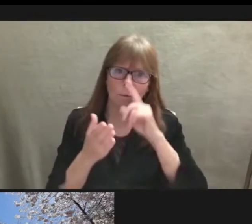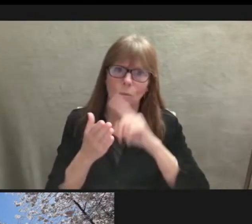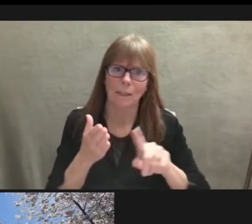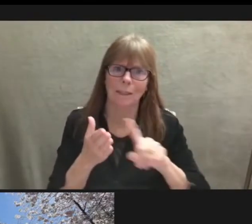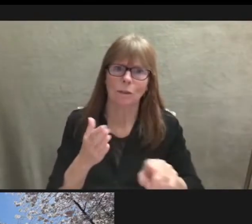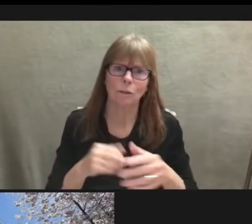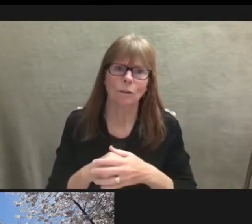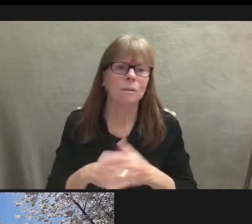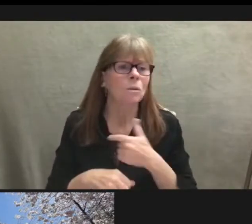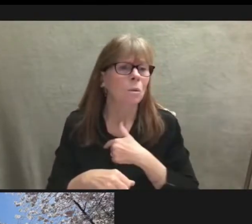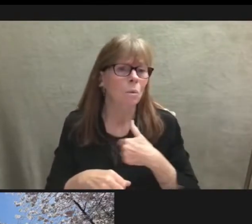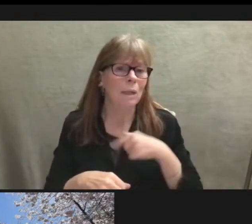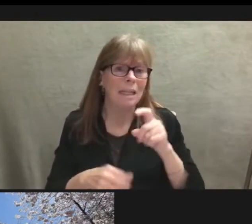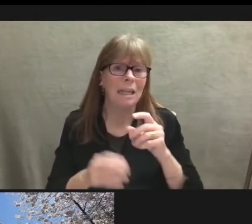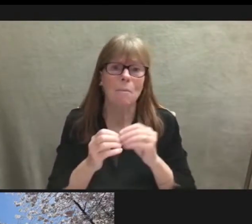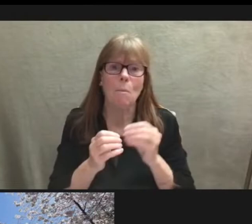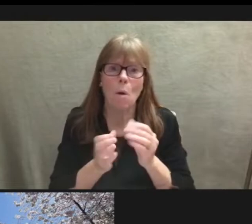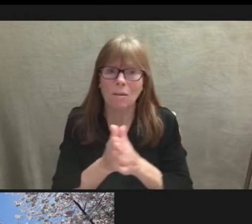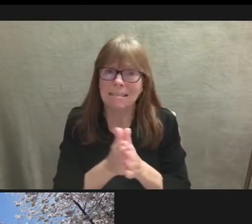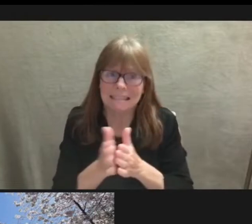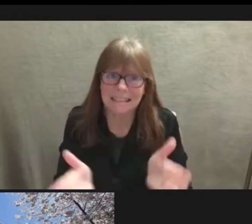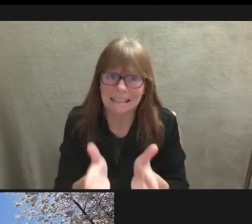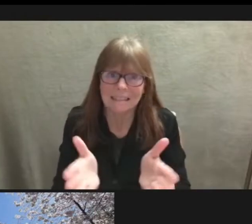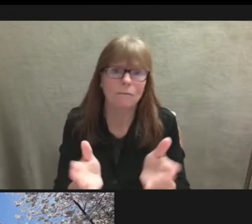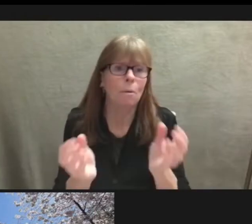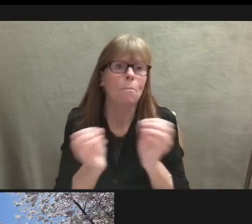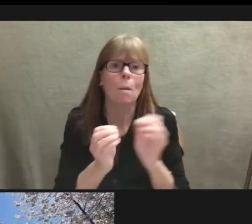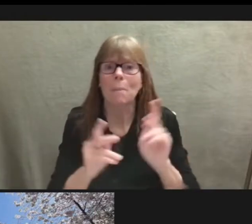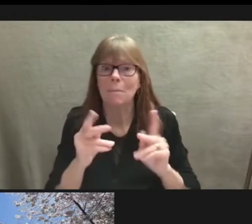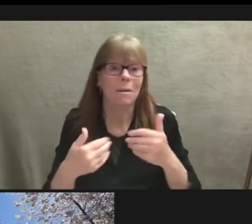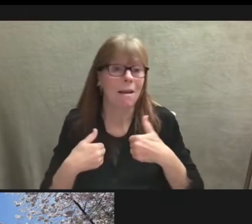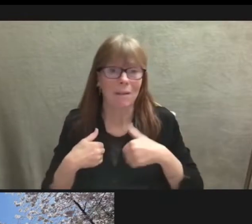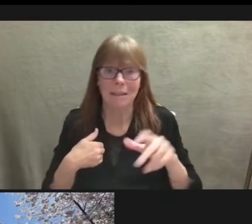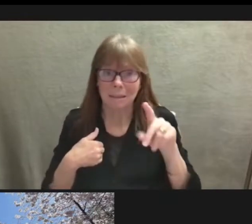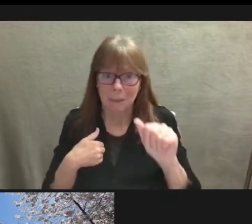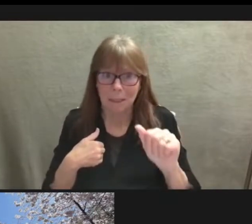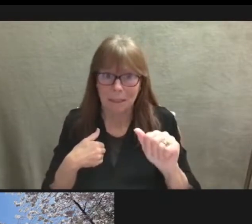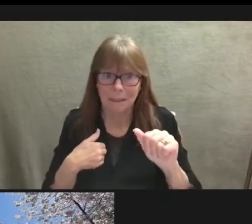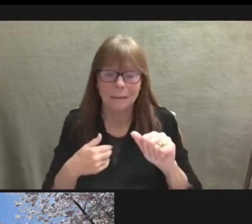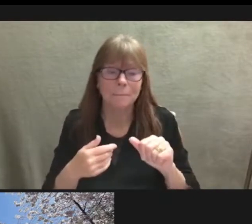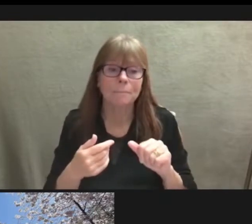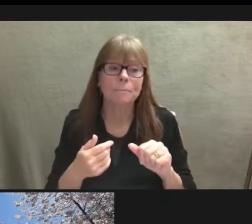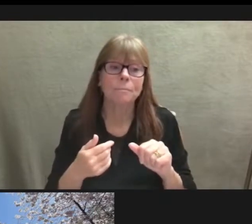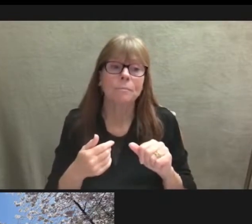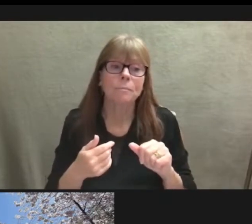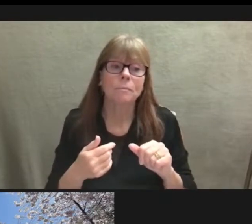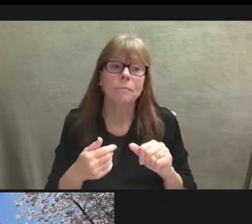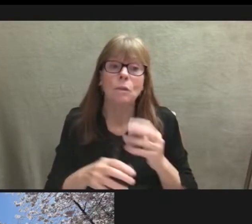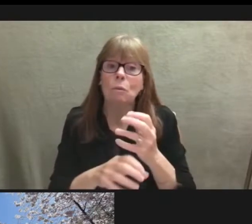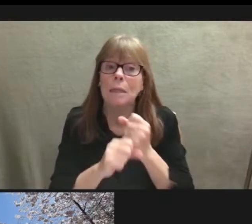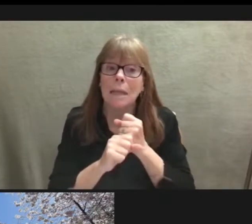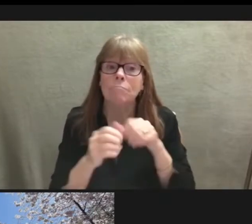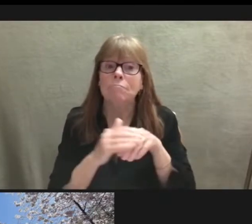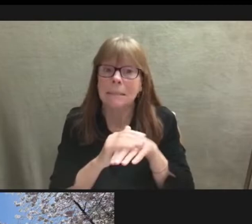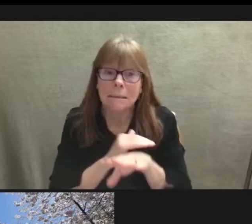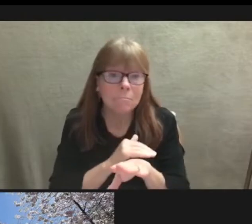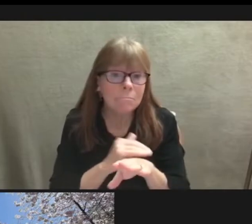incentives for more people with disabilities, not only to be enrolled and become doctors,